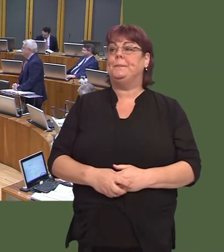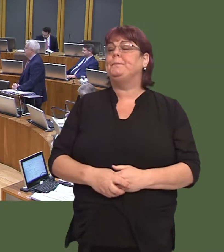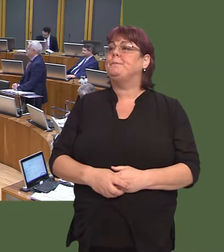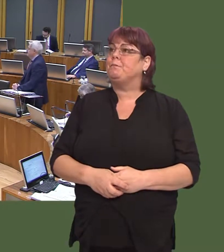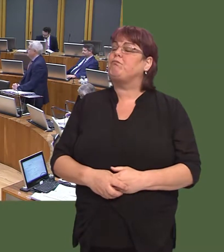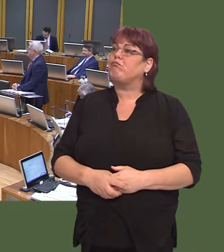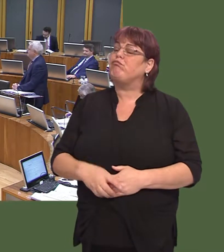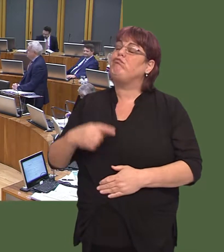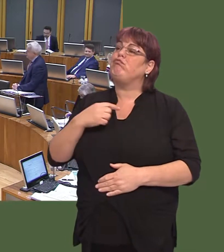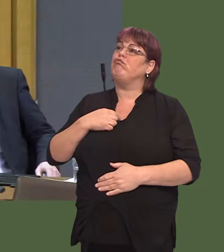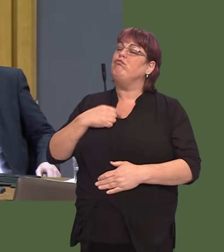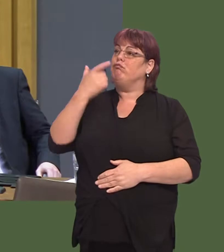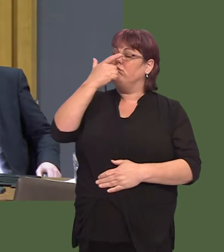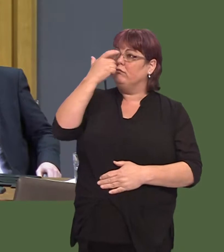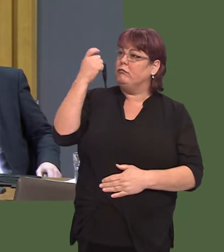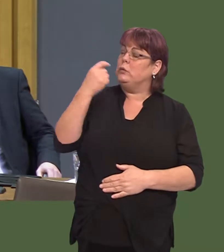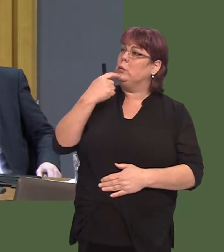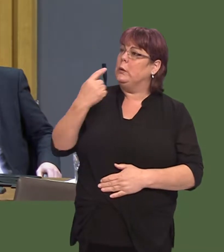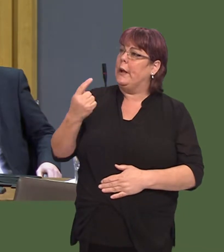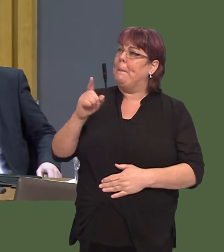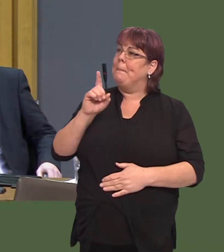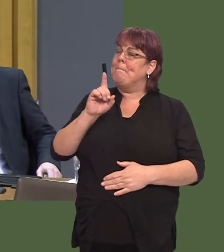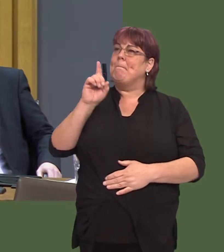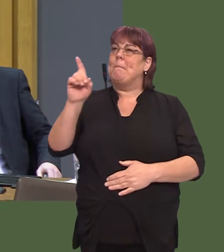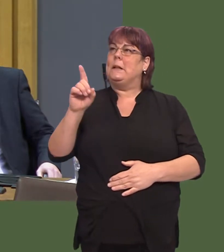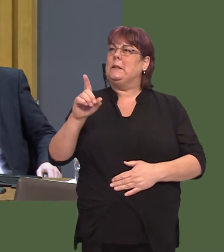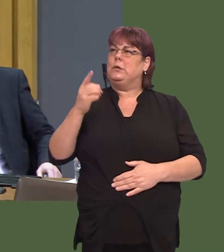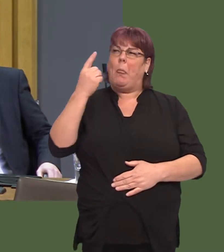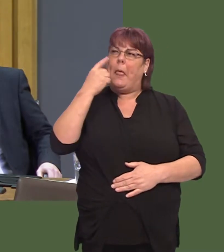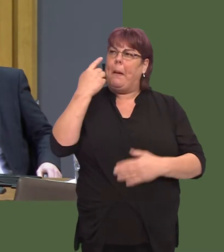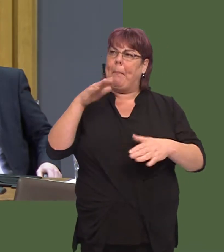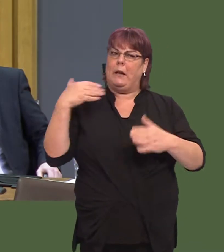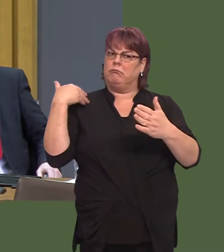But from your answer it doesnít appear as though any assessment has been made between